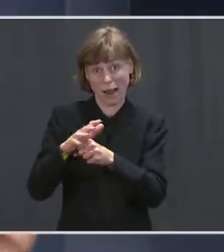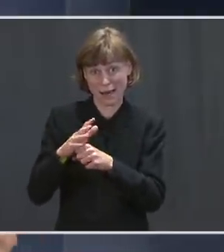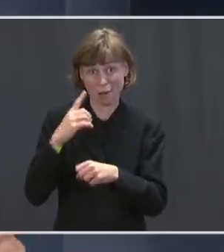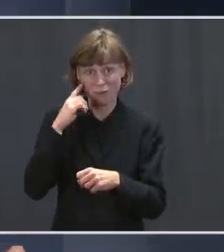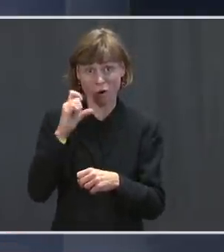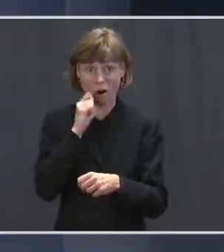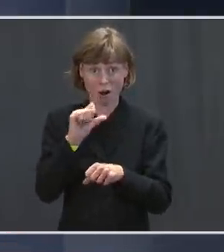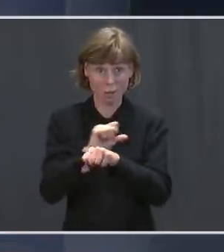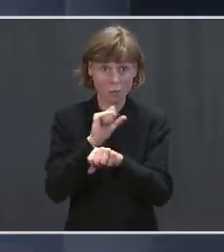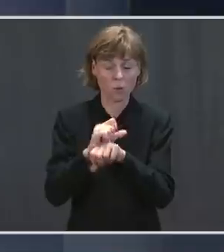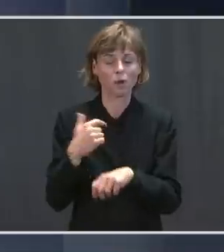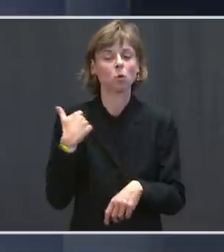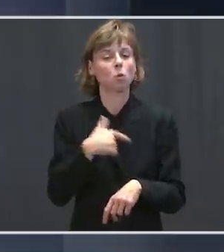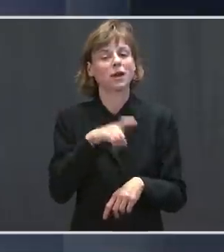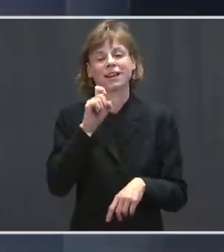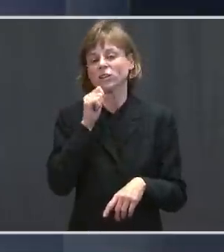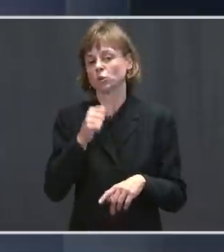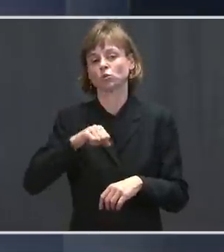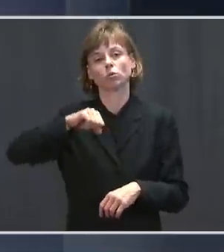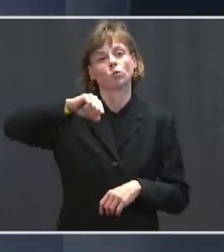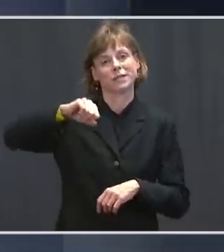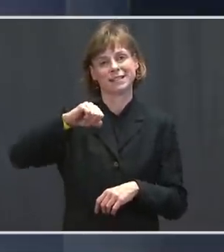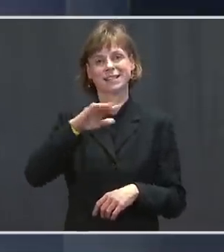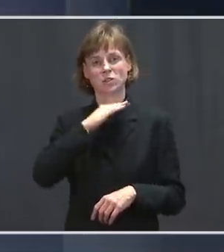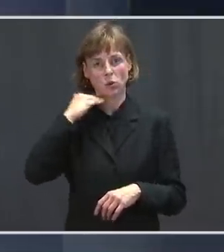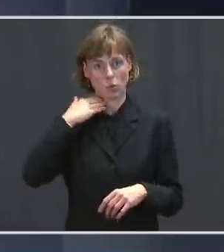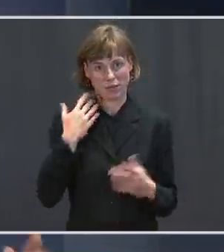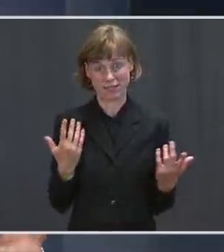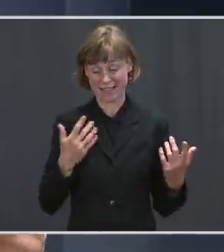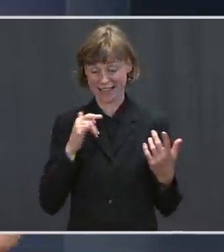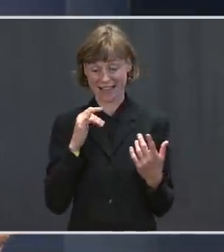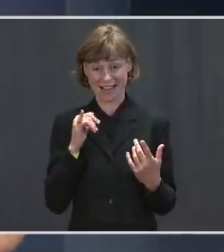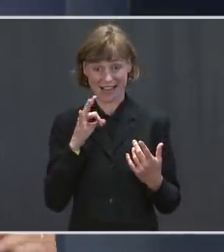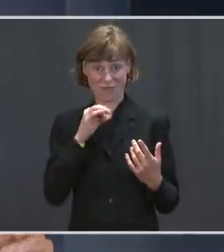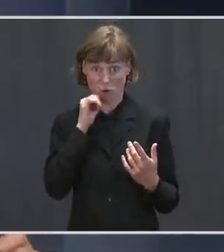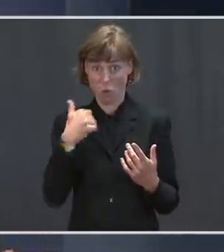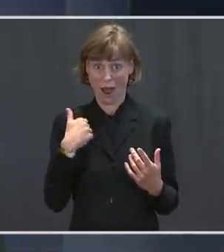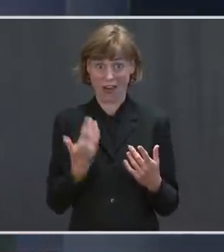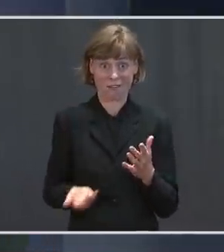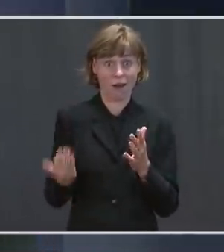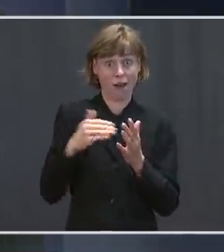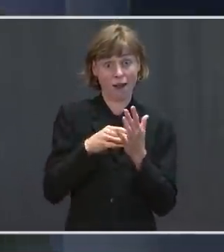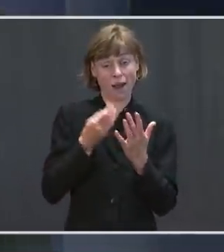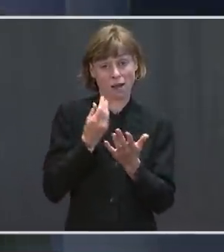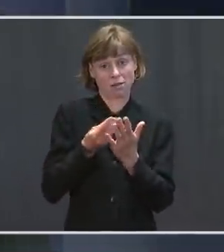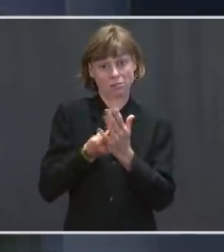"We need to be risk averse and that without a major stimulus, we could have a, quote, "negative spiral for the economy. "